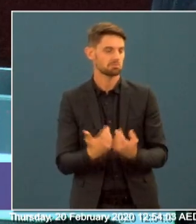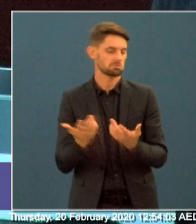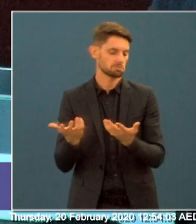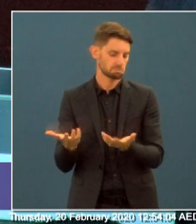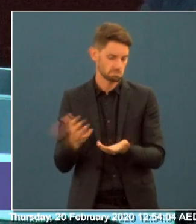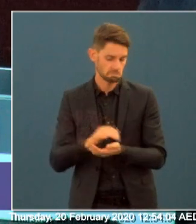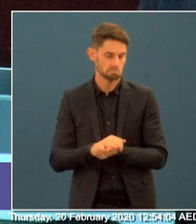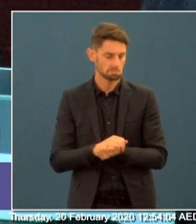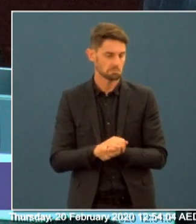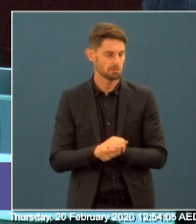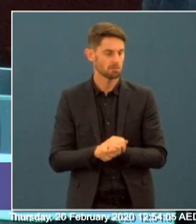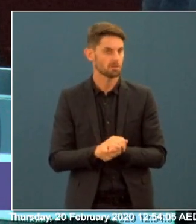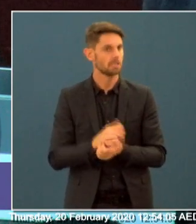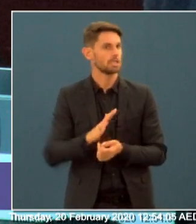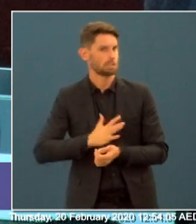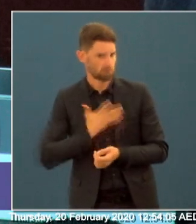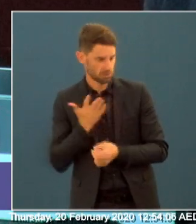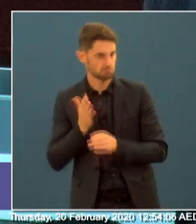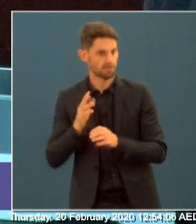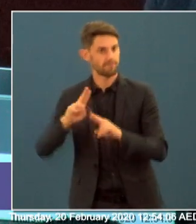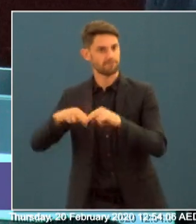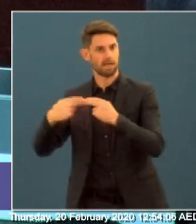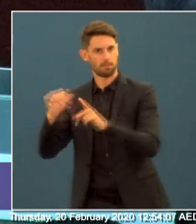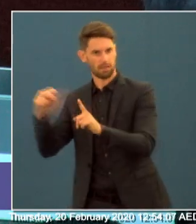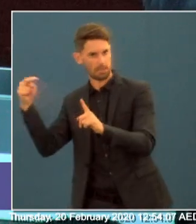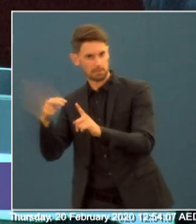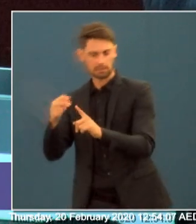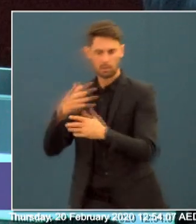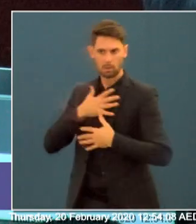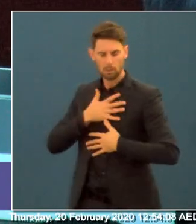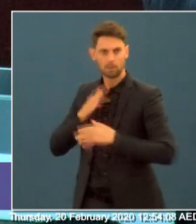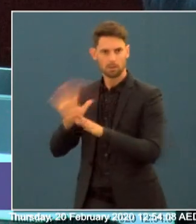to identify disability for the purpose of the operation of our